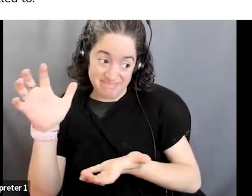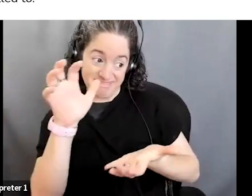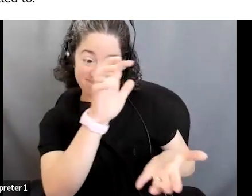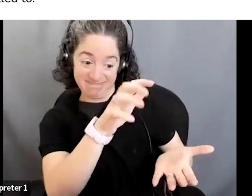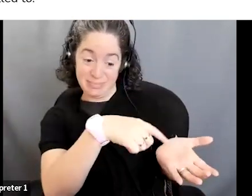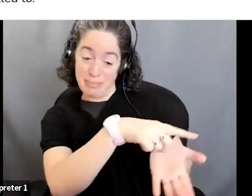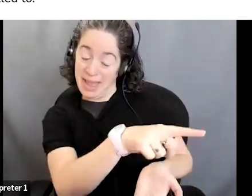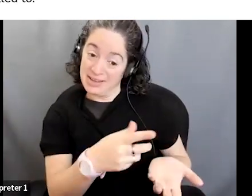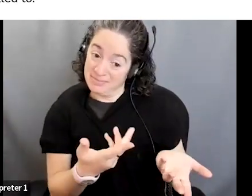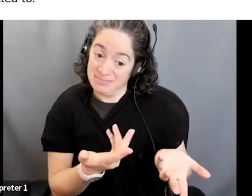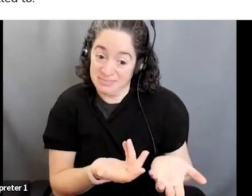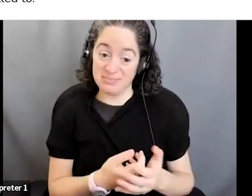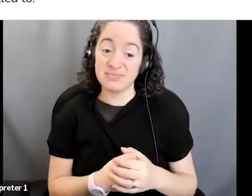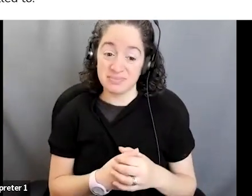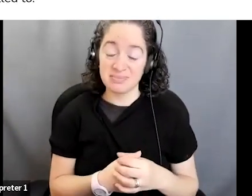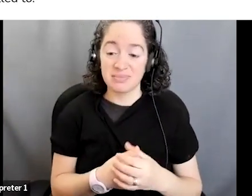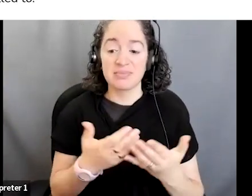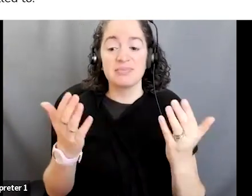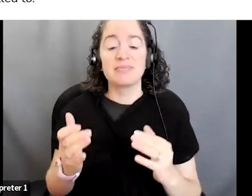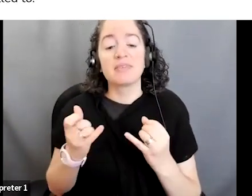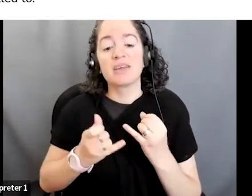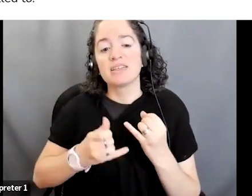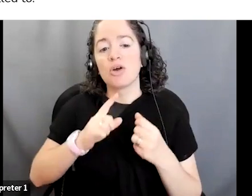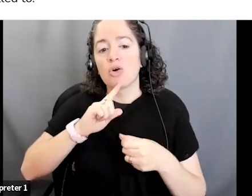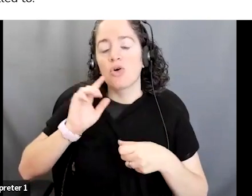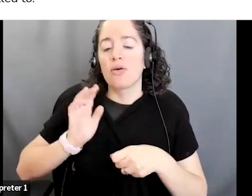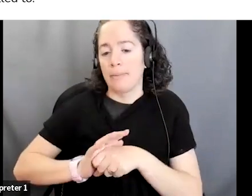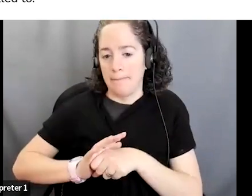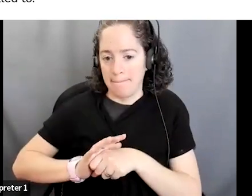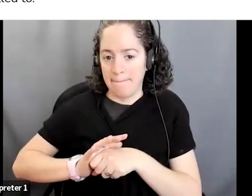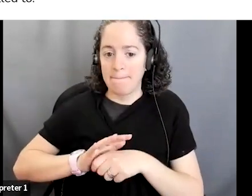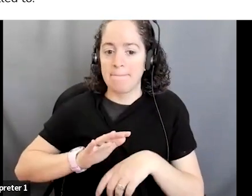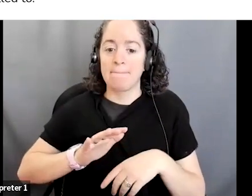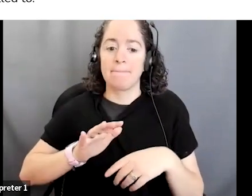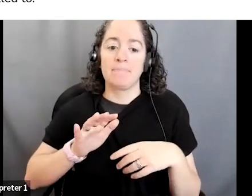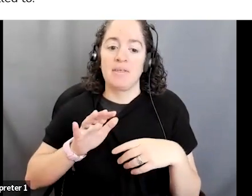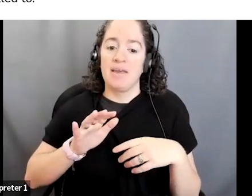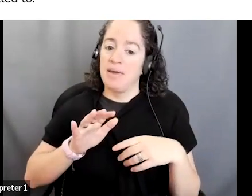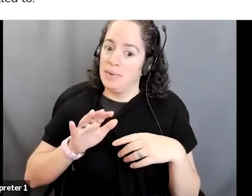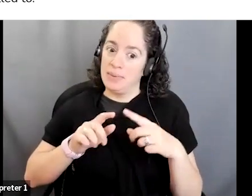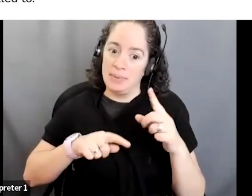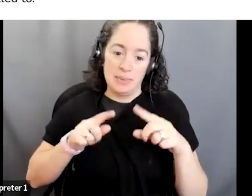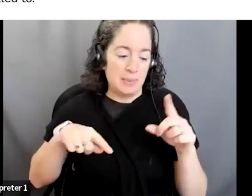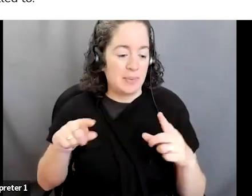The last field was the confirmation messages. We had a whole bunch of interesting situations